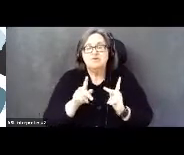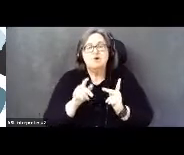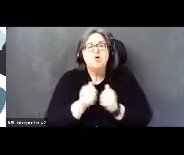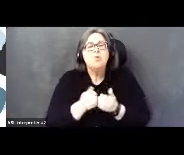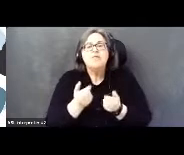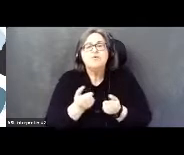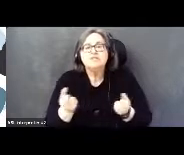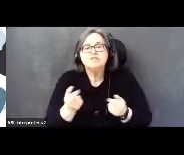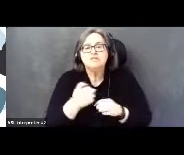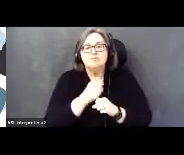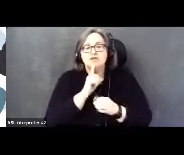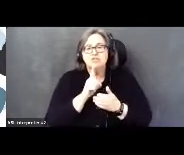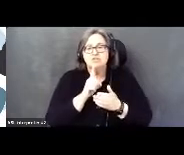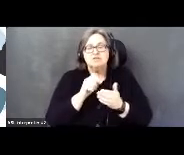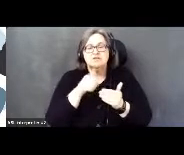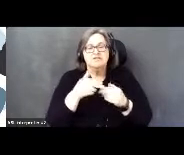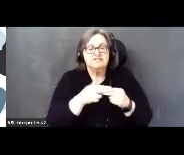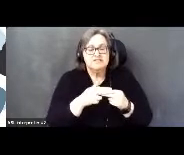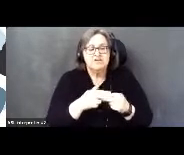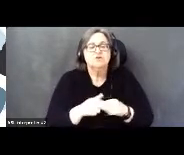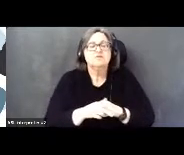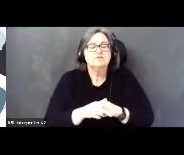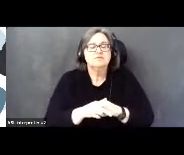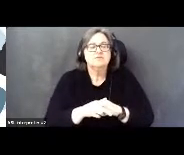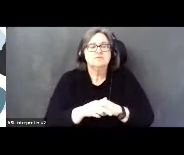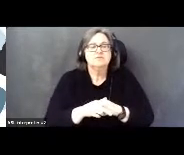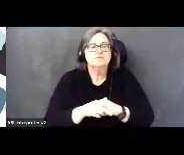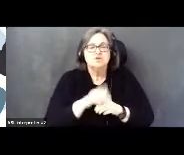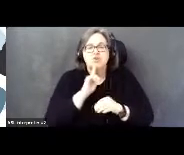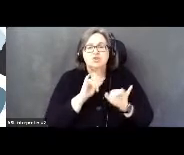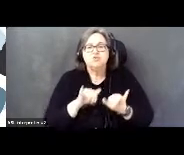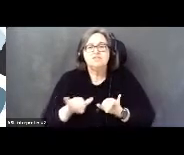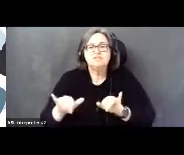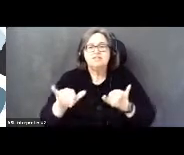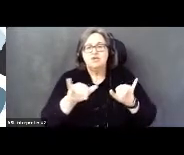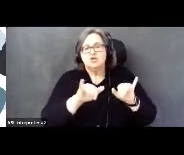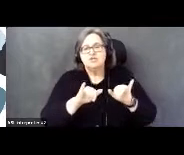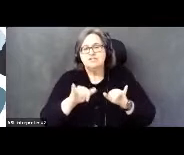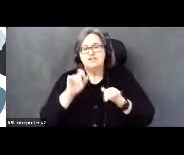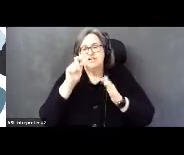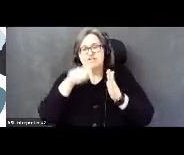and making sure if you'll go to the next slide there's a standardized checklist where we